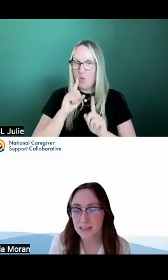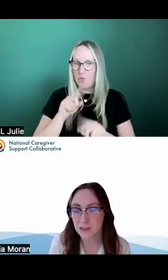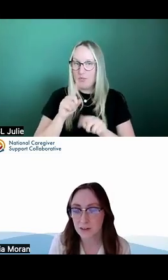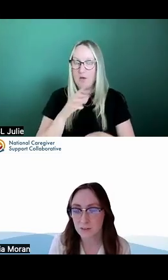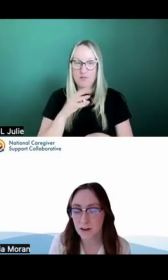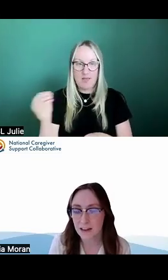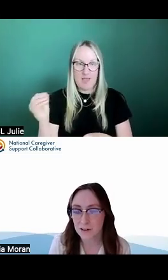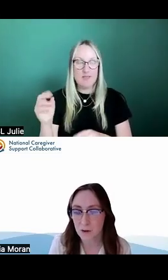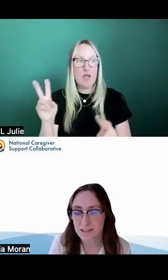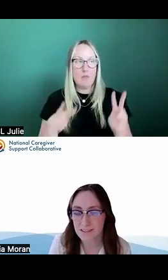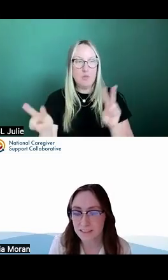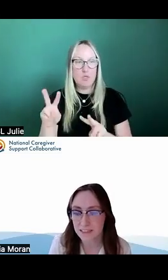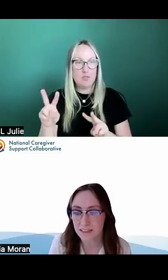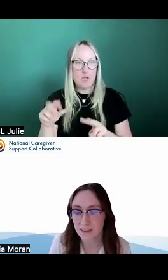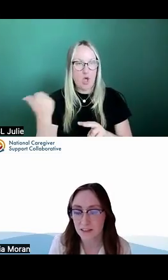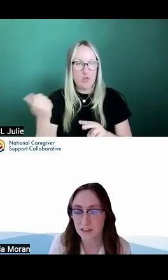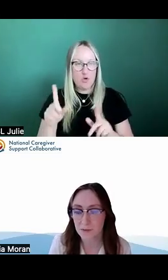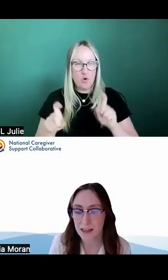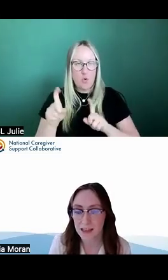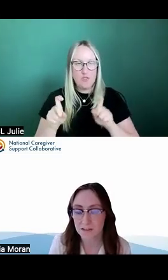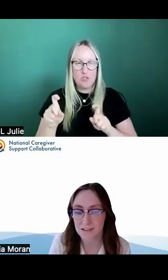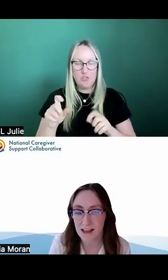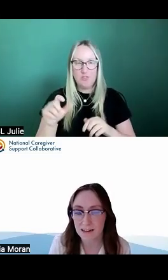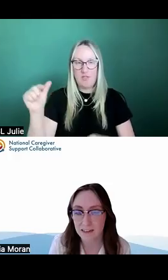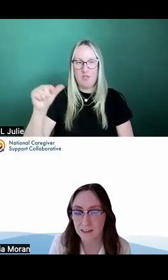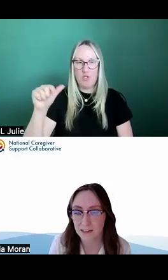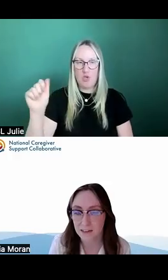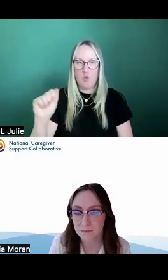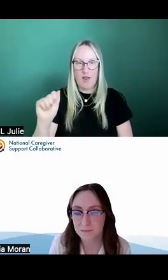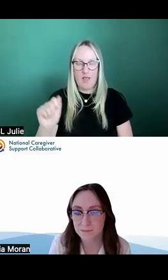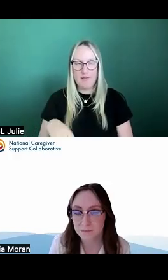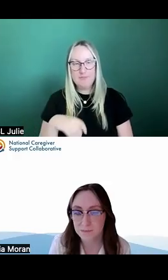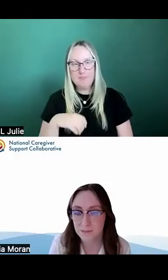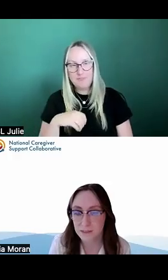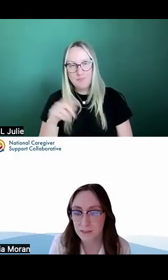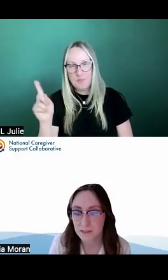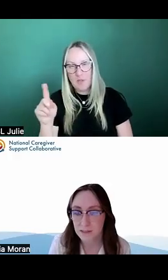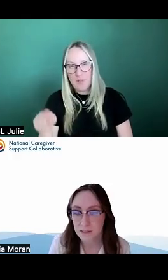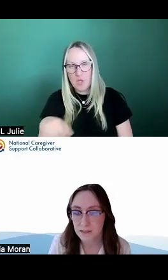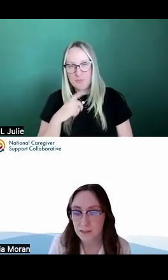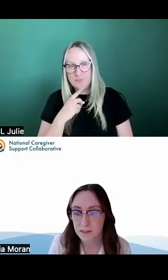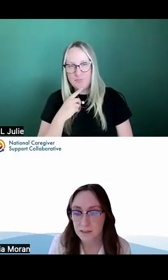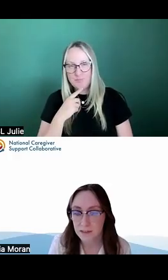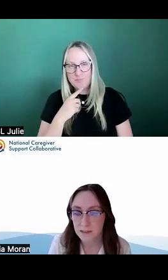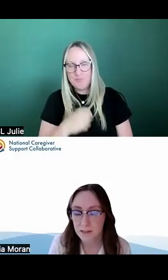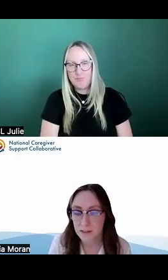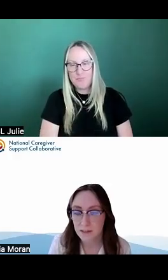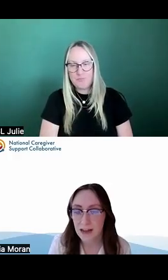a look for any other questions in the Q&A or the chat here.